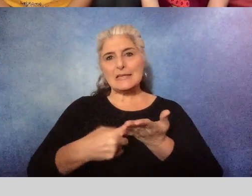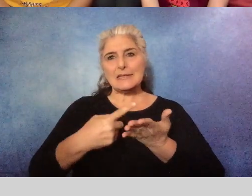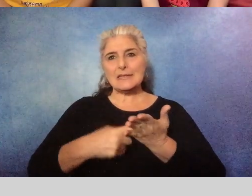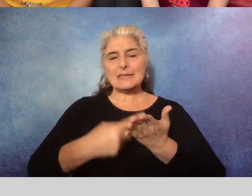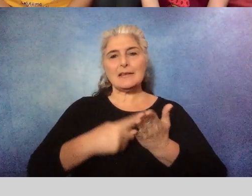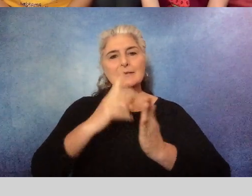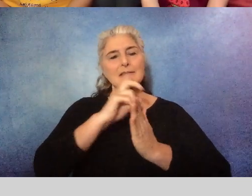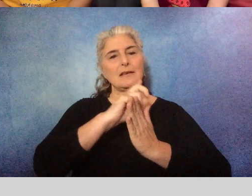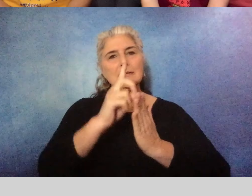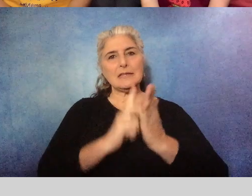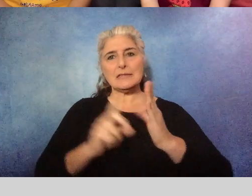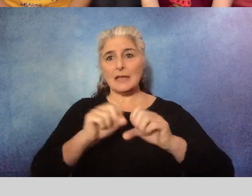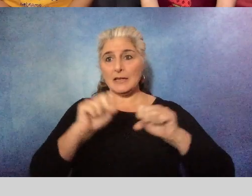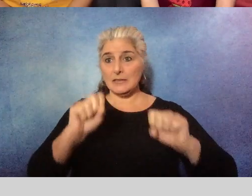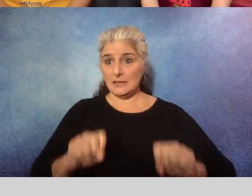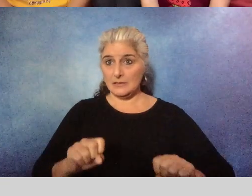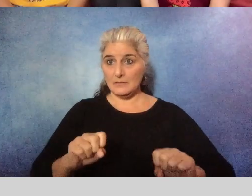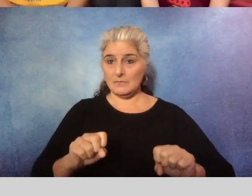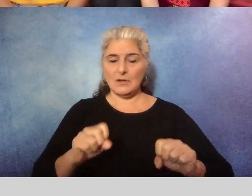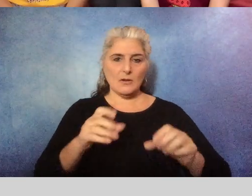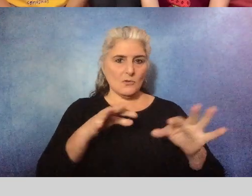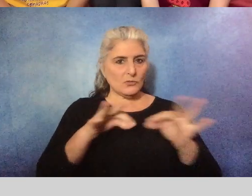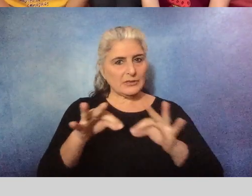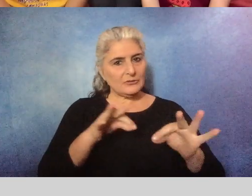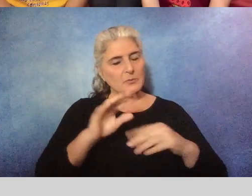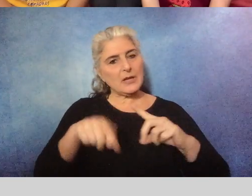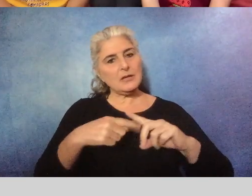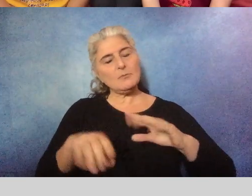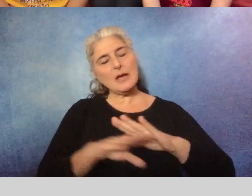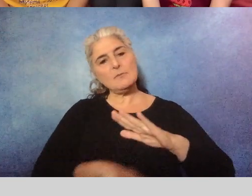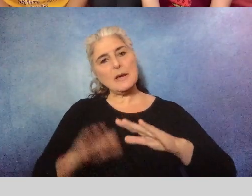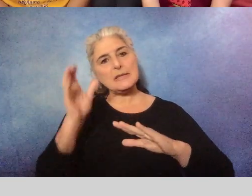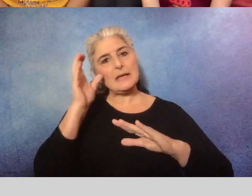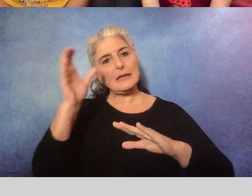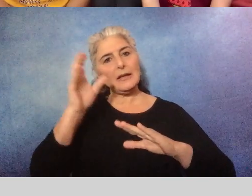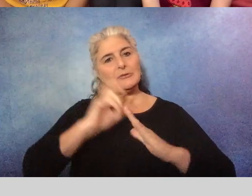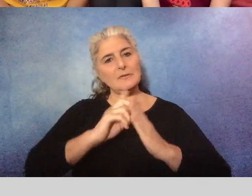We will present to you the basic concept of a design system,